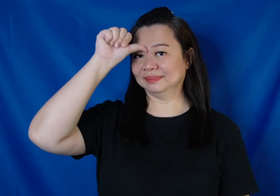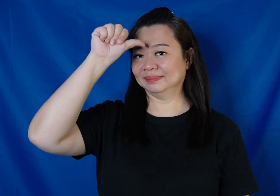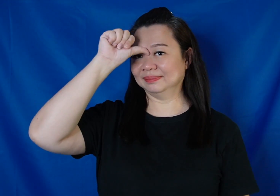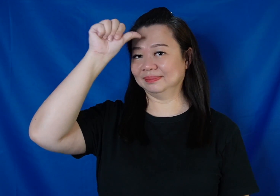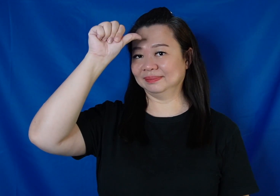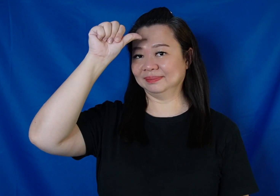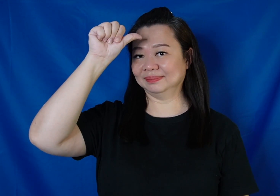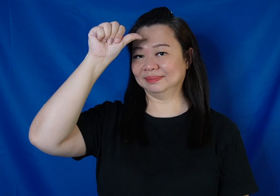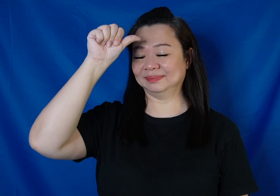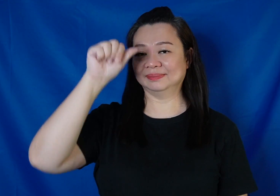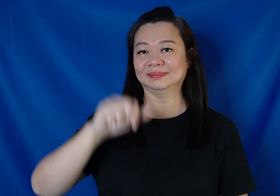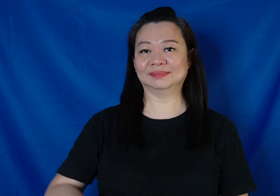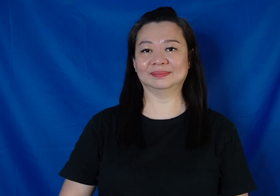INDIA (VAR. 1)